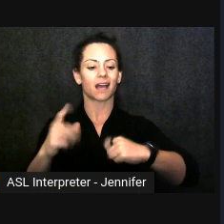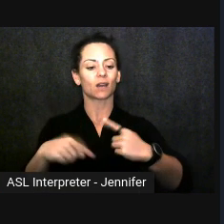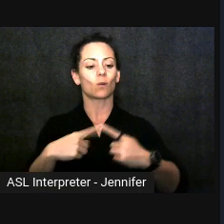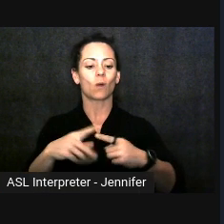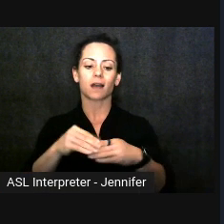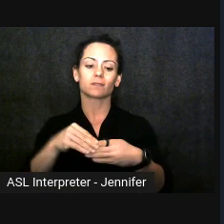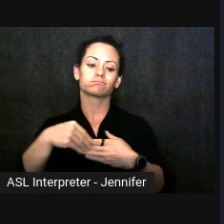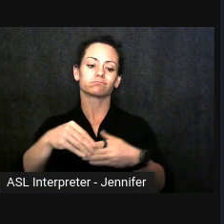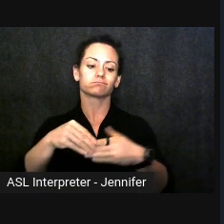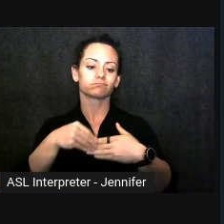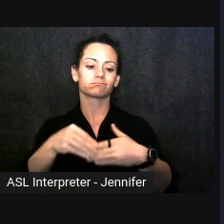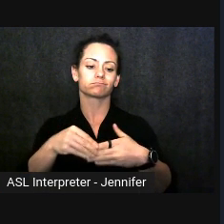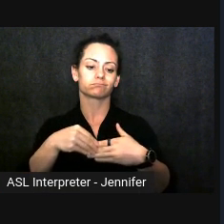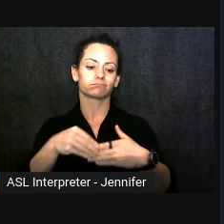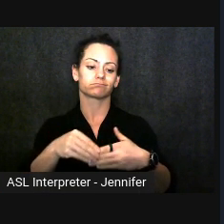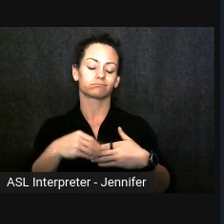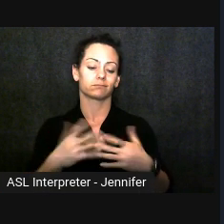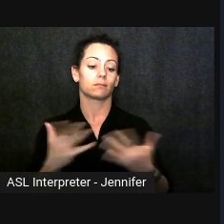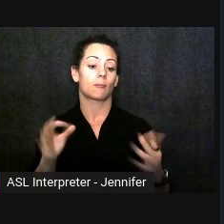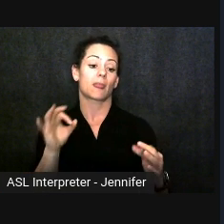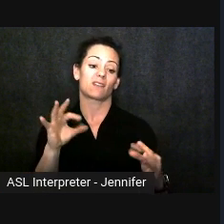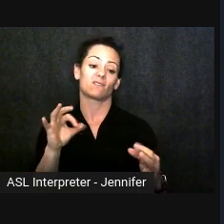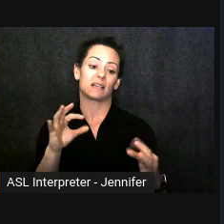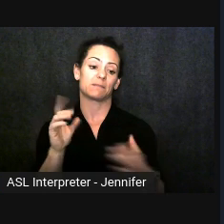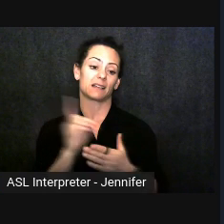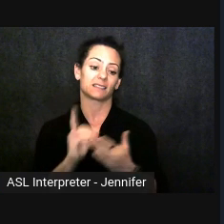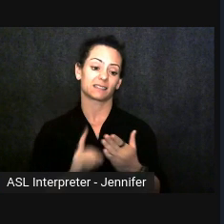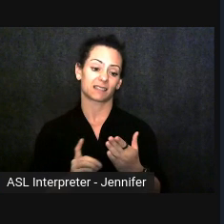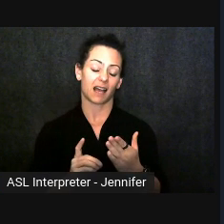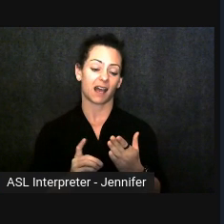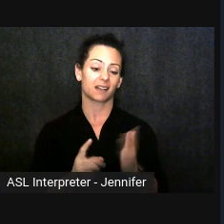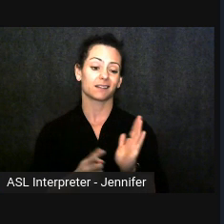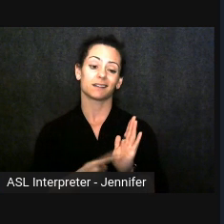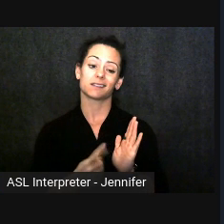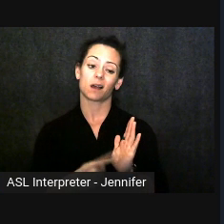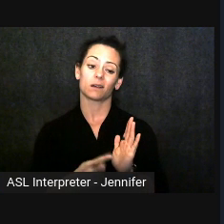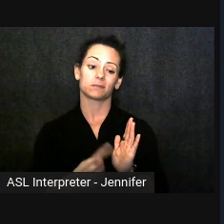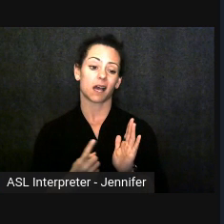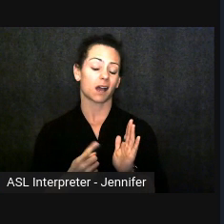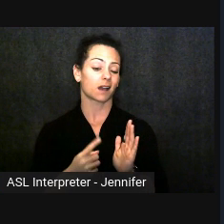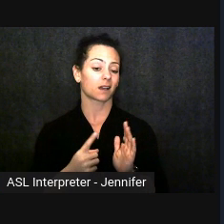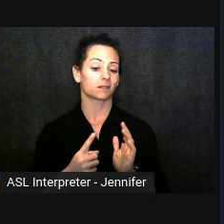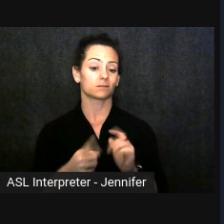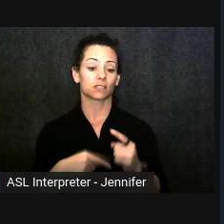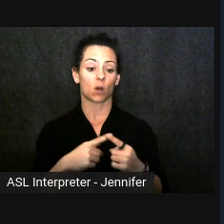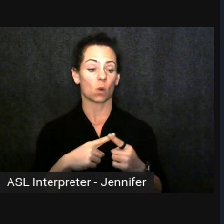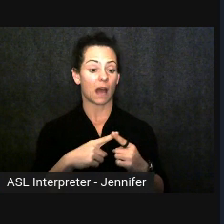sometimes the accessible option isn't going to be the one that everybody likes the most.